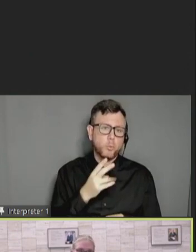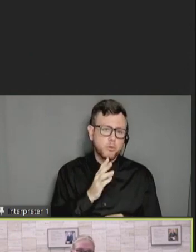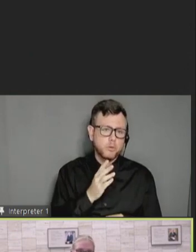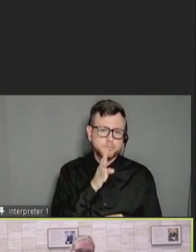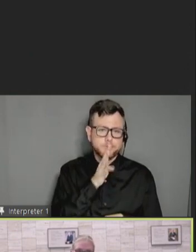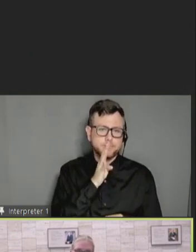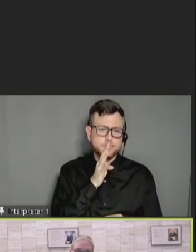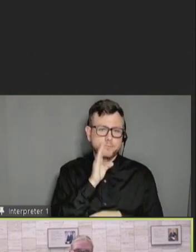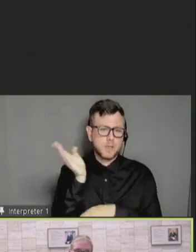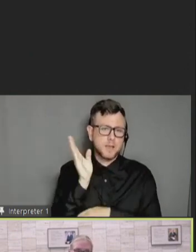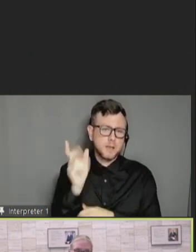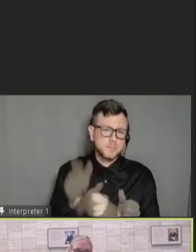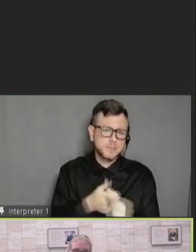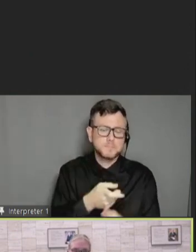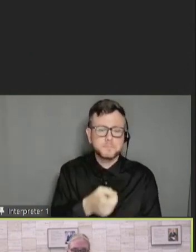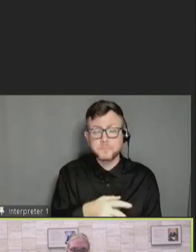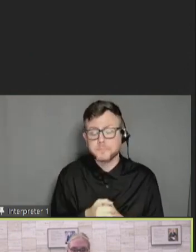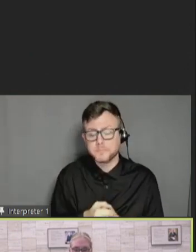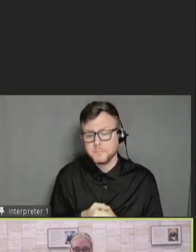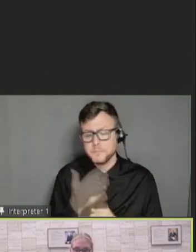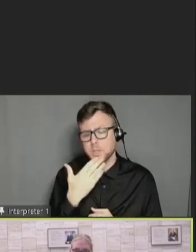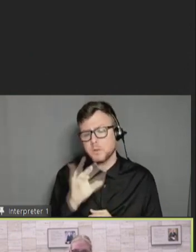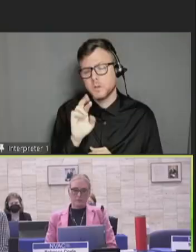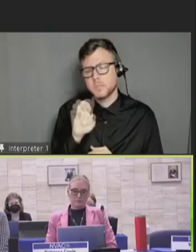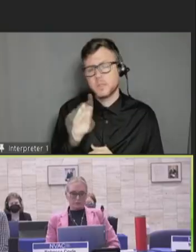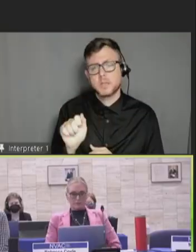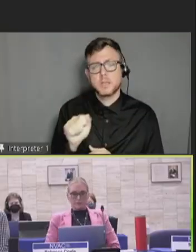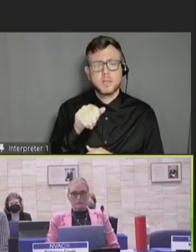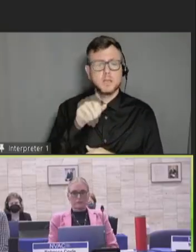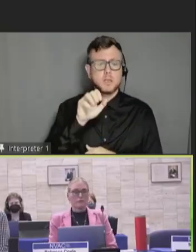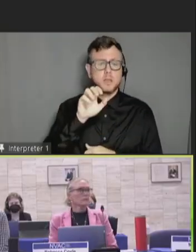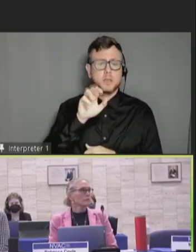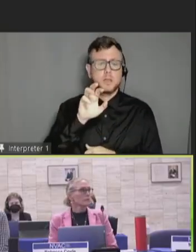Robert Hopkins: Thank you, Rebecca. Next for APhA, Mitch Rothholz.